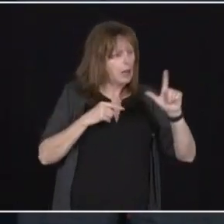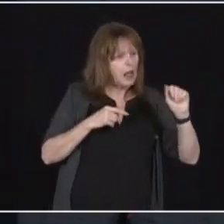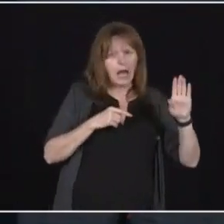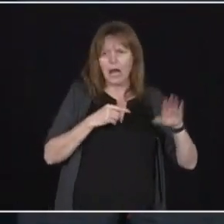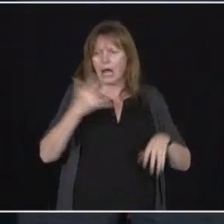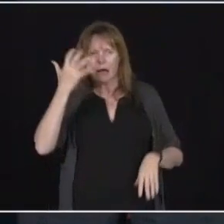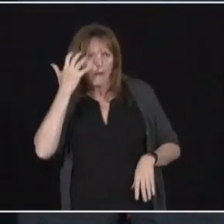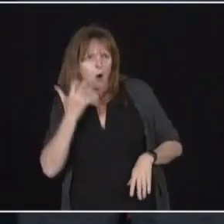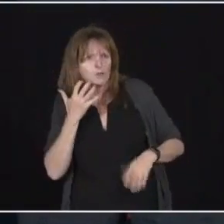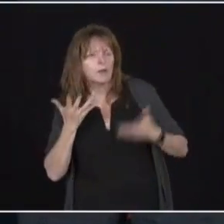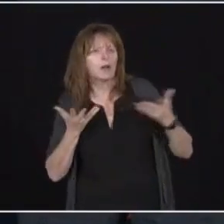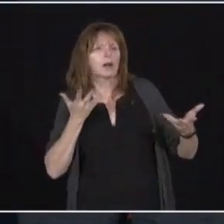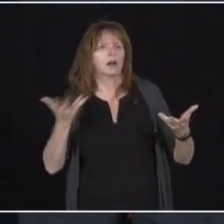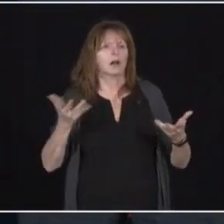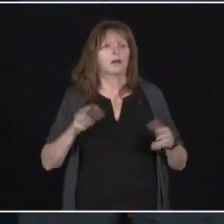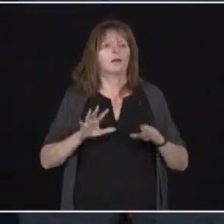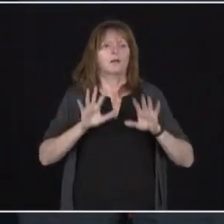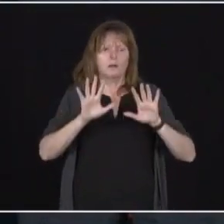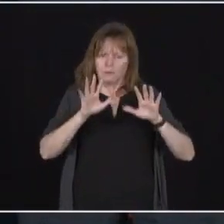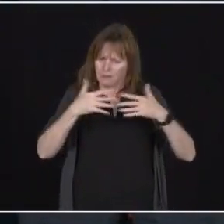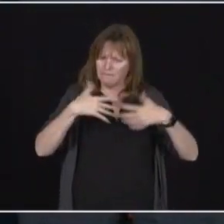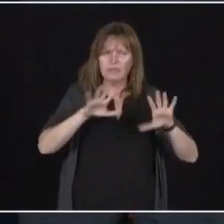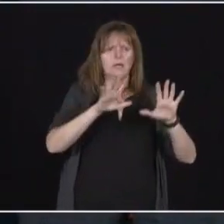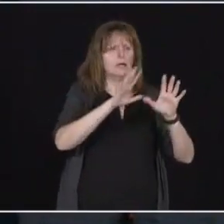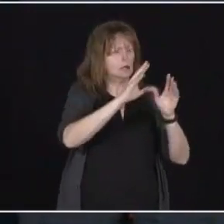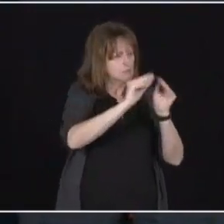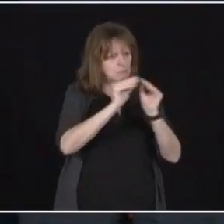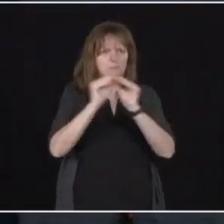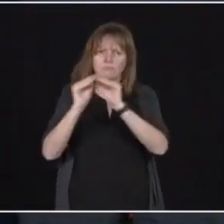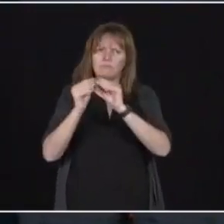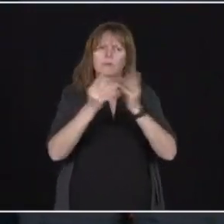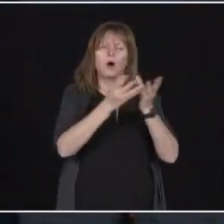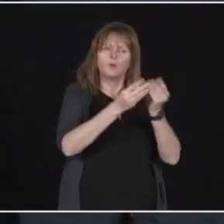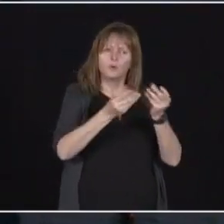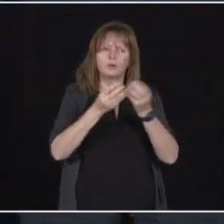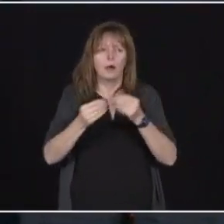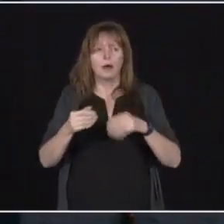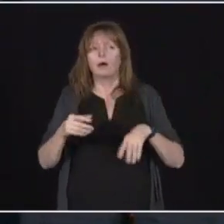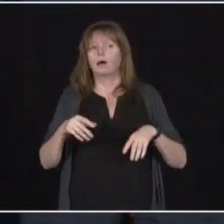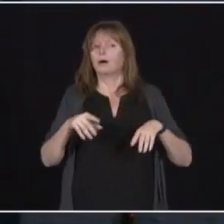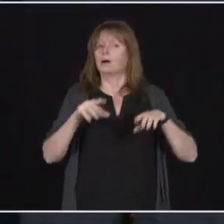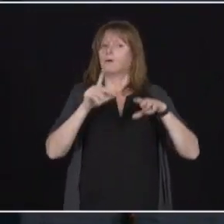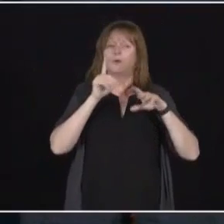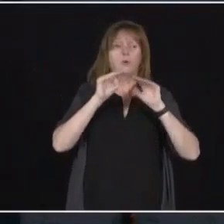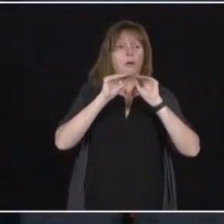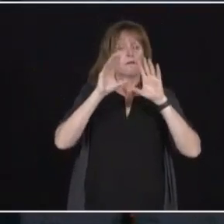It is something that has been straightened out by Ontario health. Working with public health